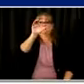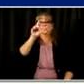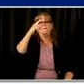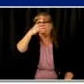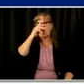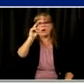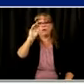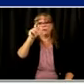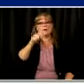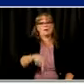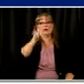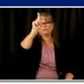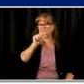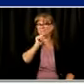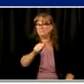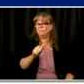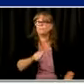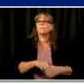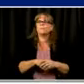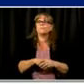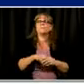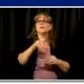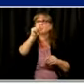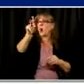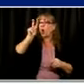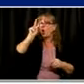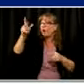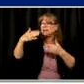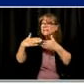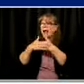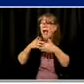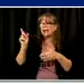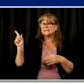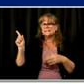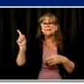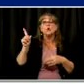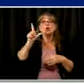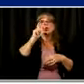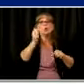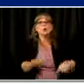people hospitalized or white in colorado um if you look at this cumulatively it was a lower number so